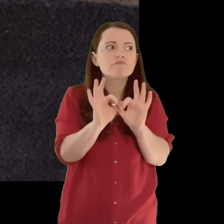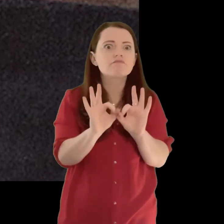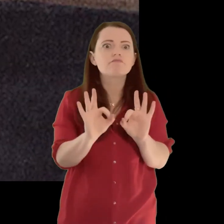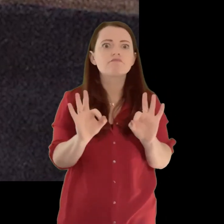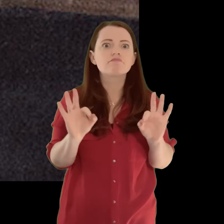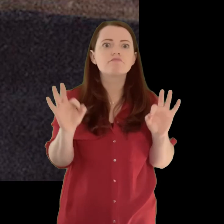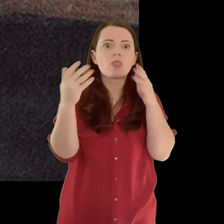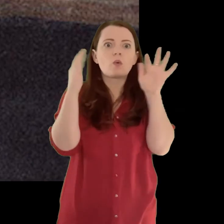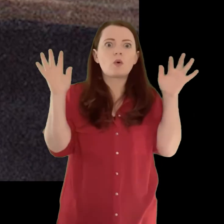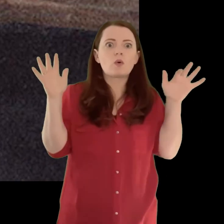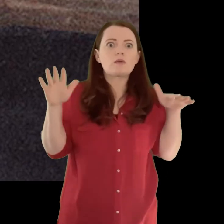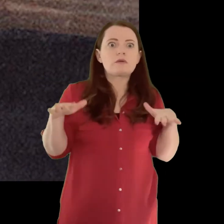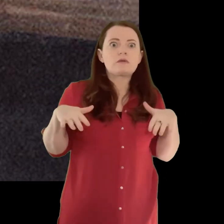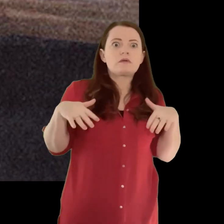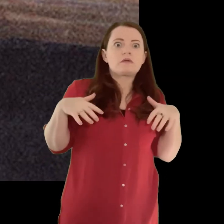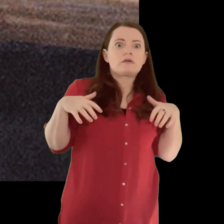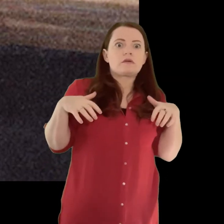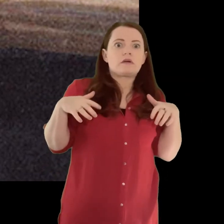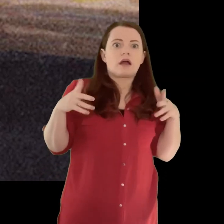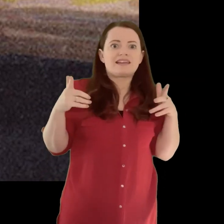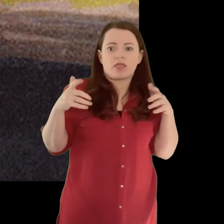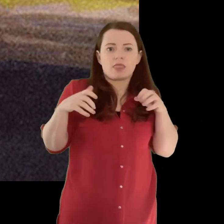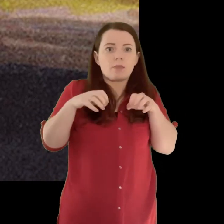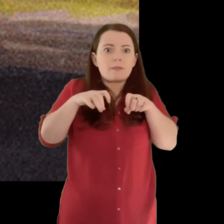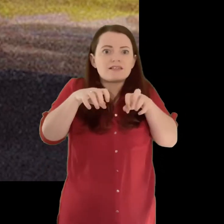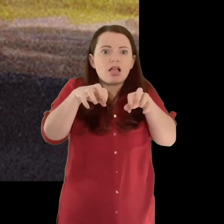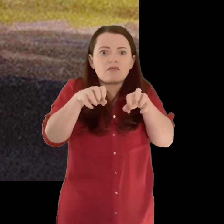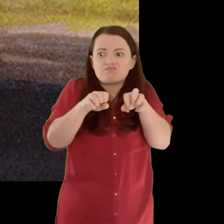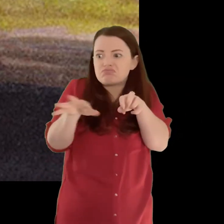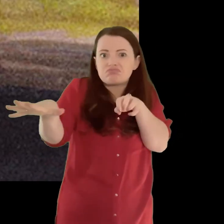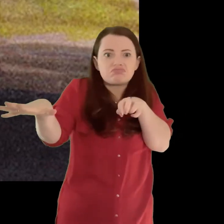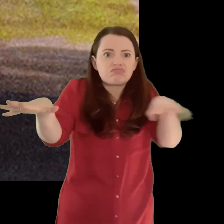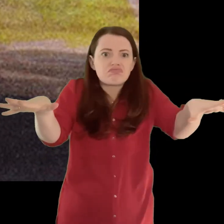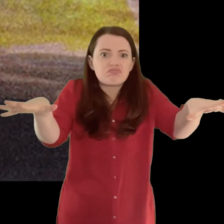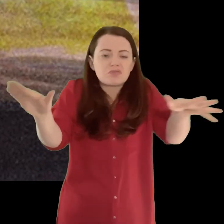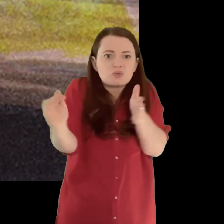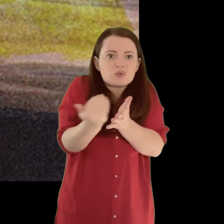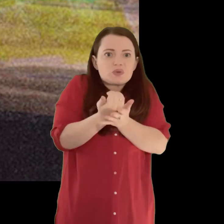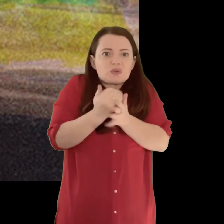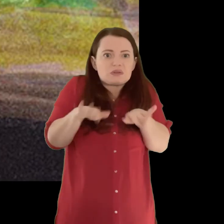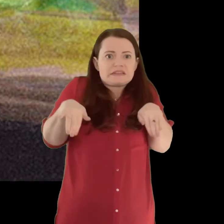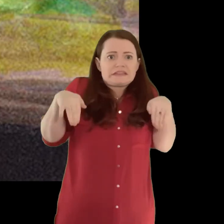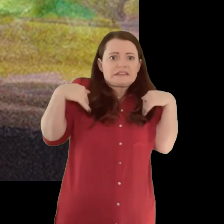And the woods held its breath And even the beetles Scurried away to take Some sort of refuge at distance